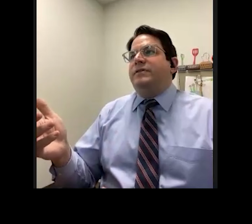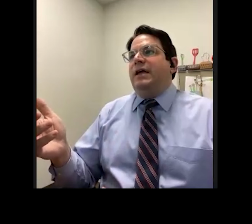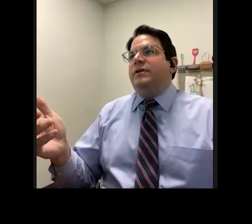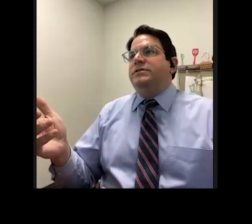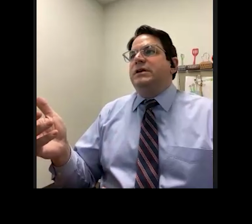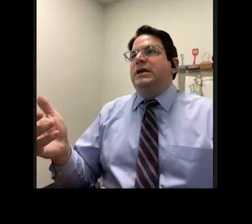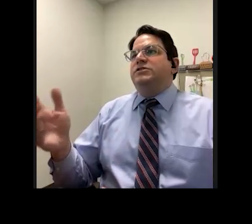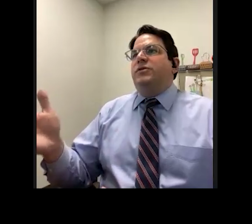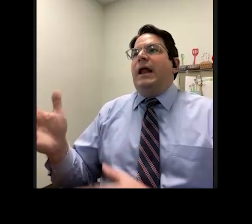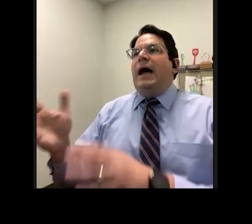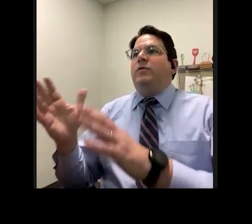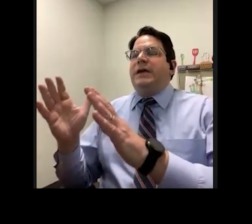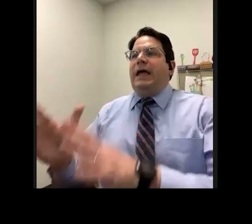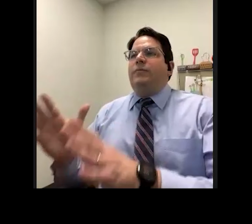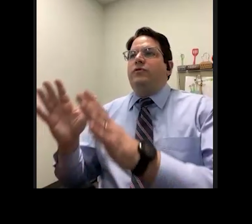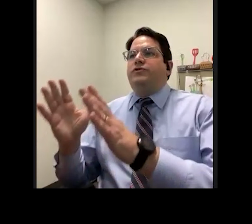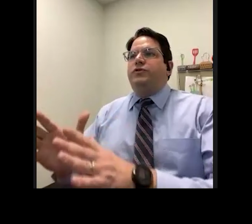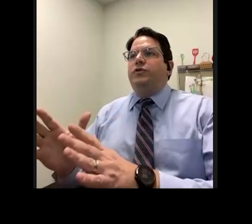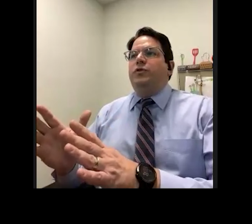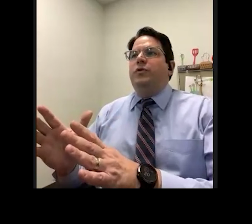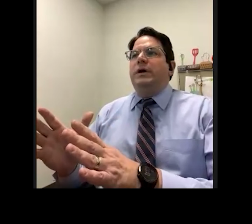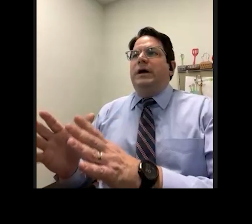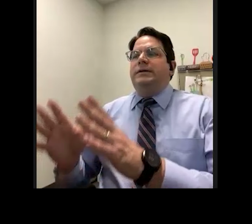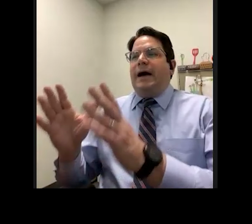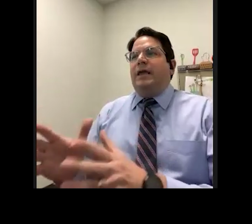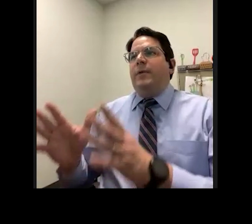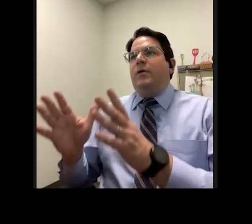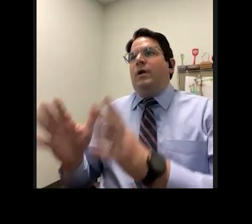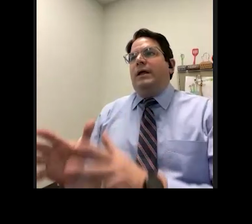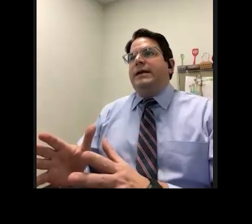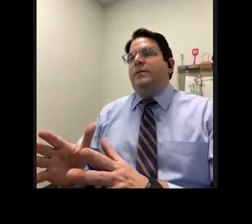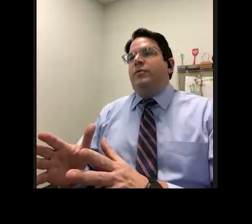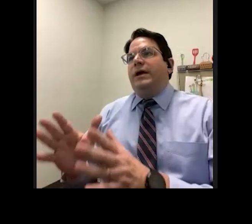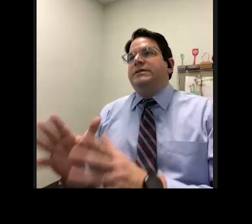theft affidavits so that I was able to document what had taken